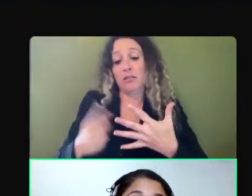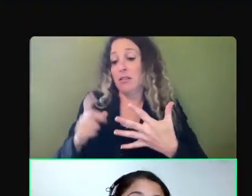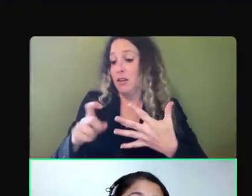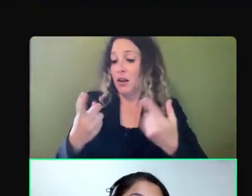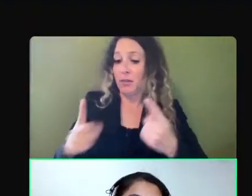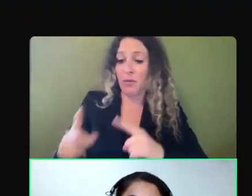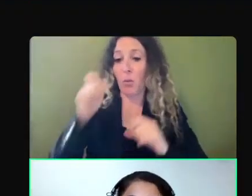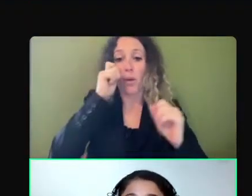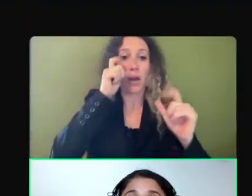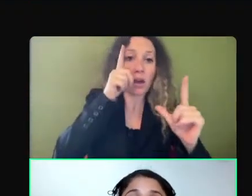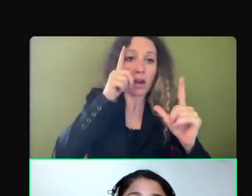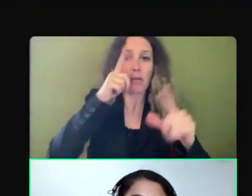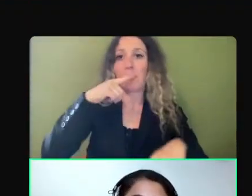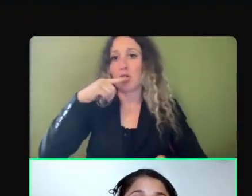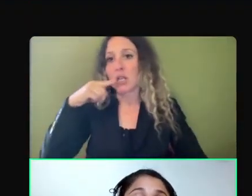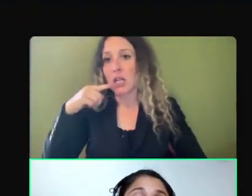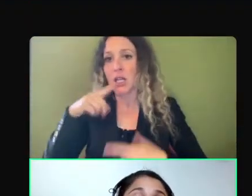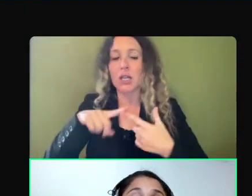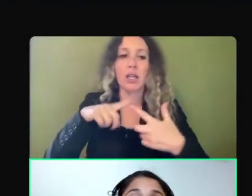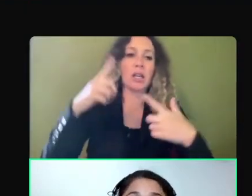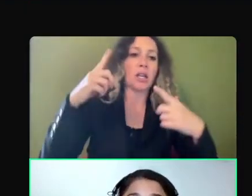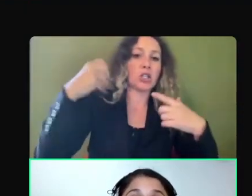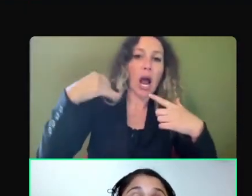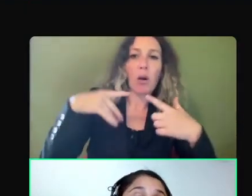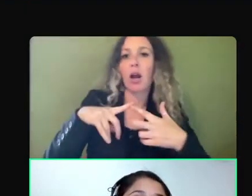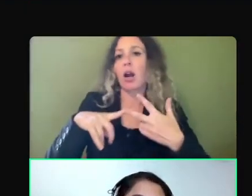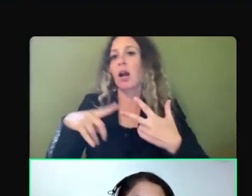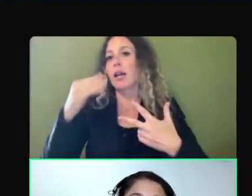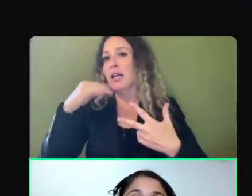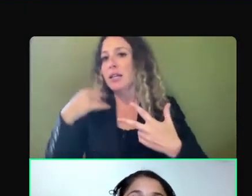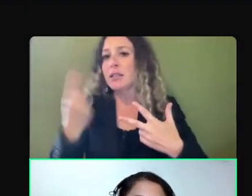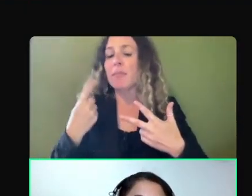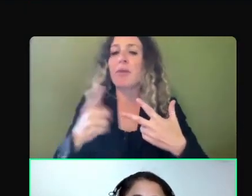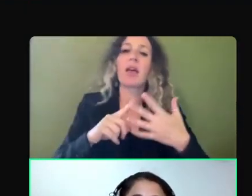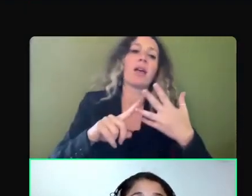they have to brush their teeth and take a shower, eat something, get ready, get dressed. There's so